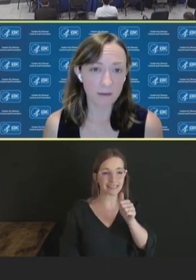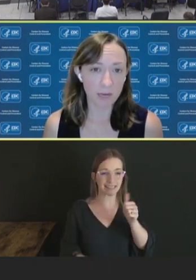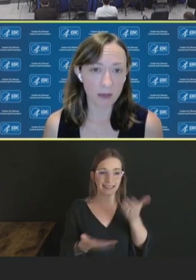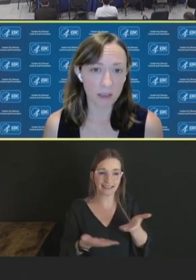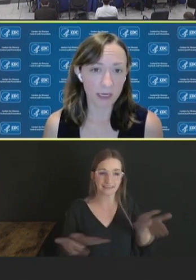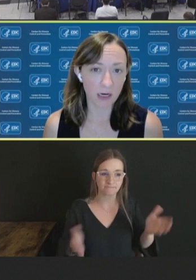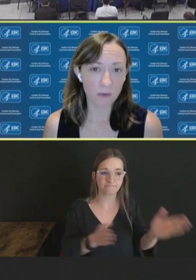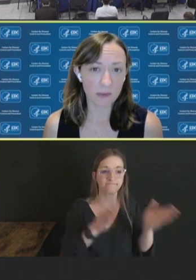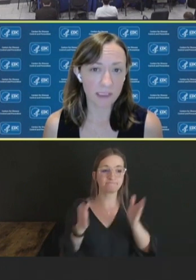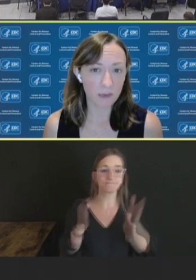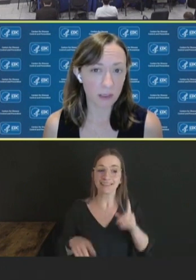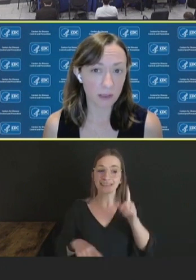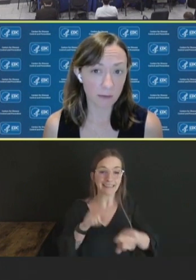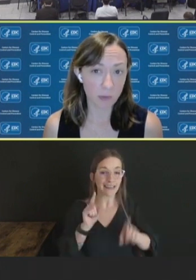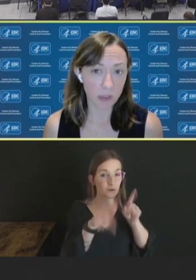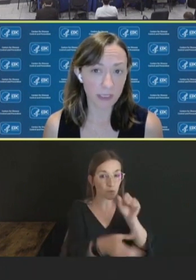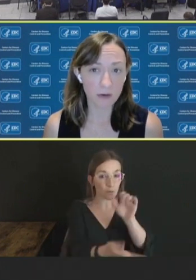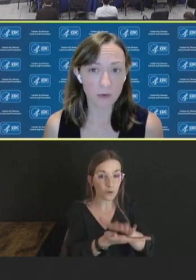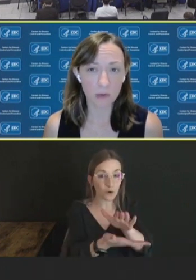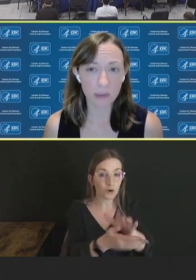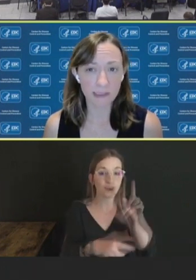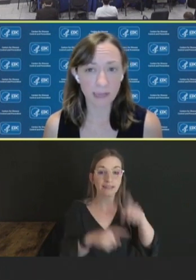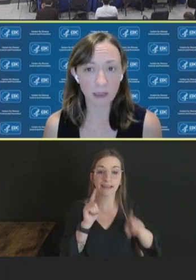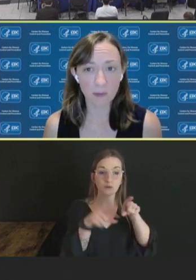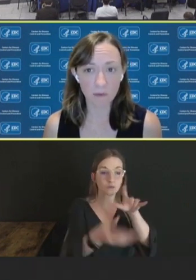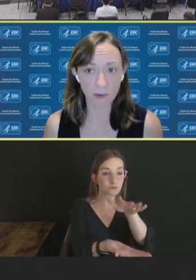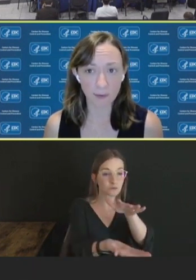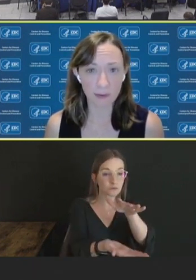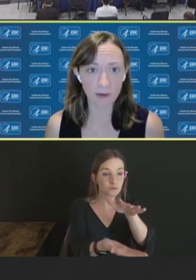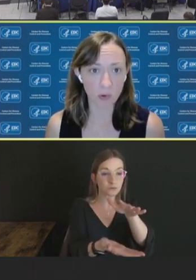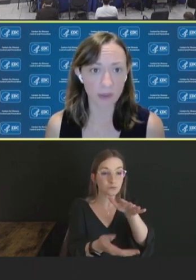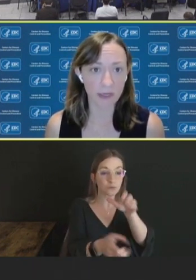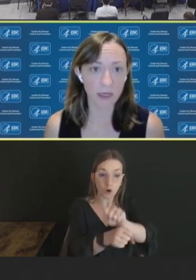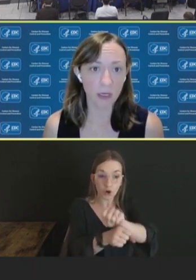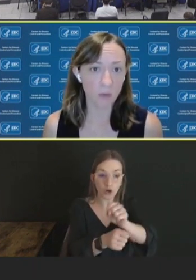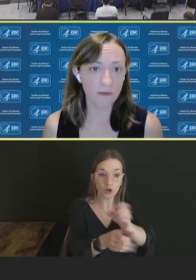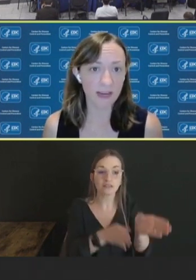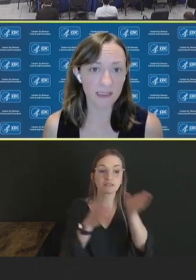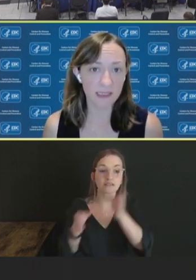of medical care were similarly reported or slightly more frequently reported when vaccines